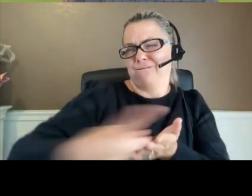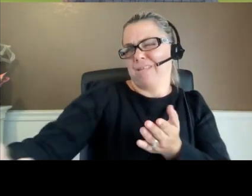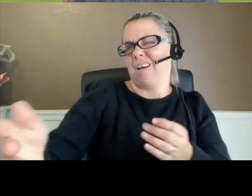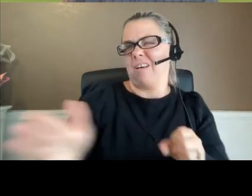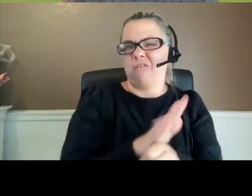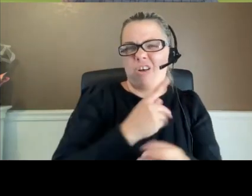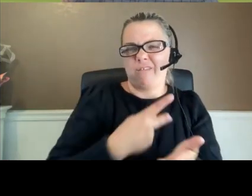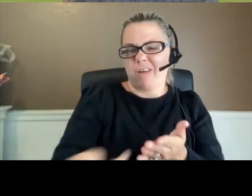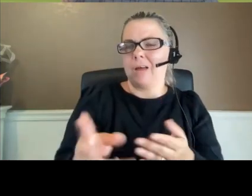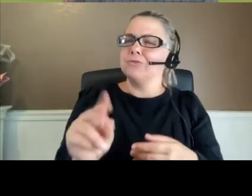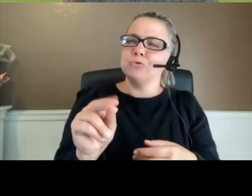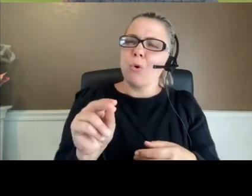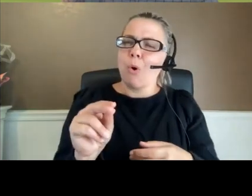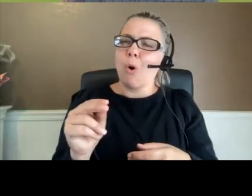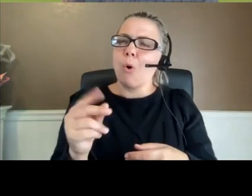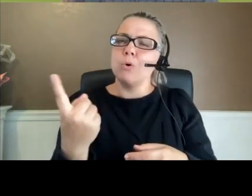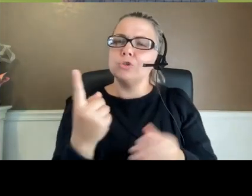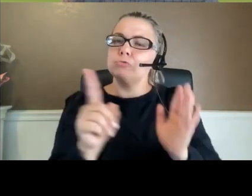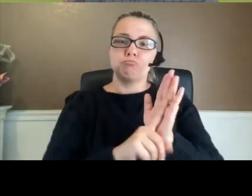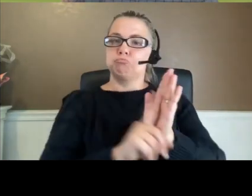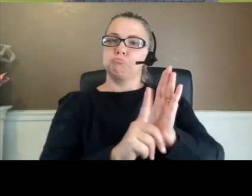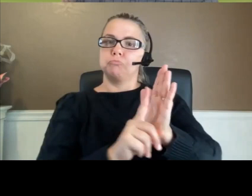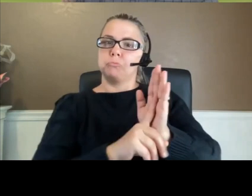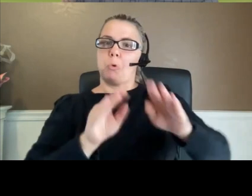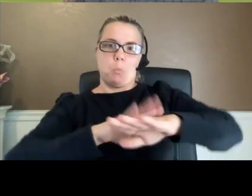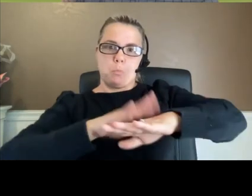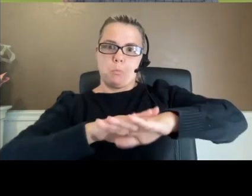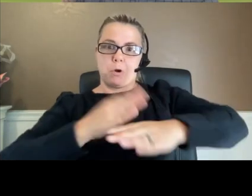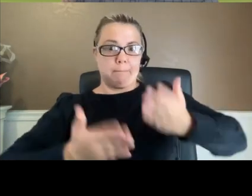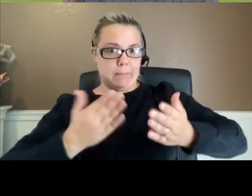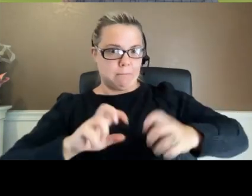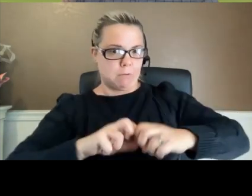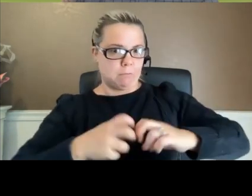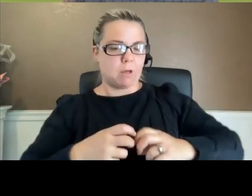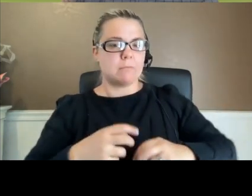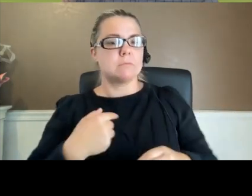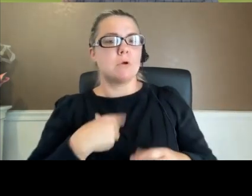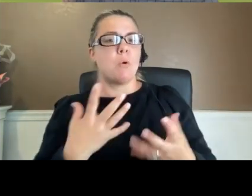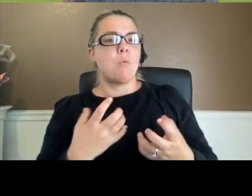at this and see if it's appropriate. And in this case it it probably, well not a WCAG failure,